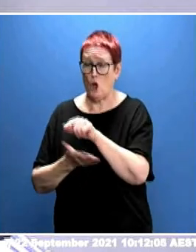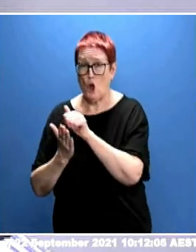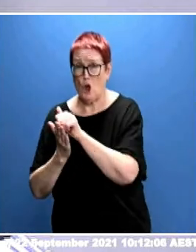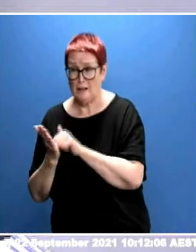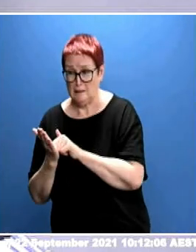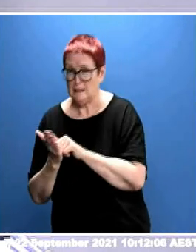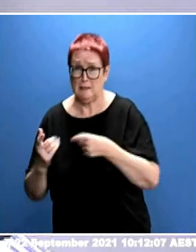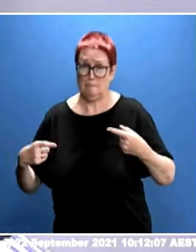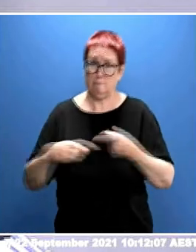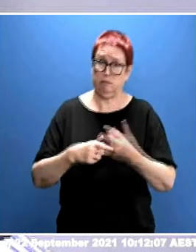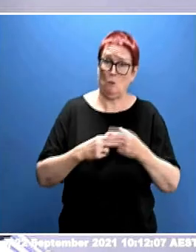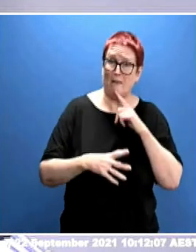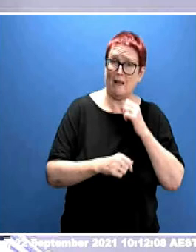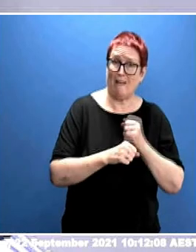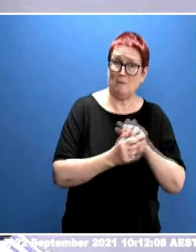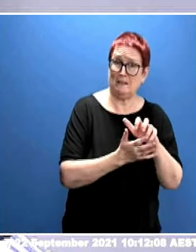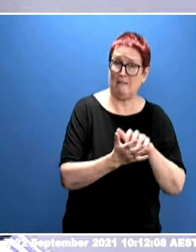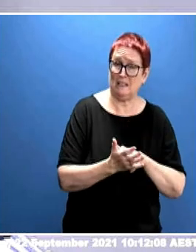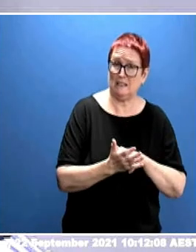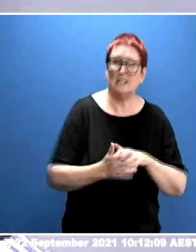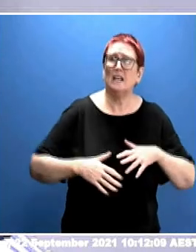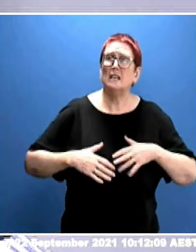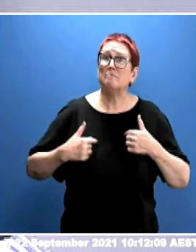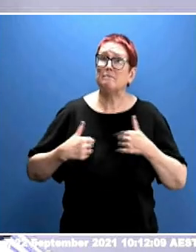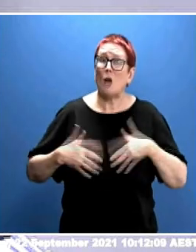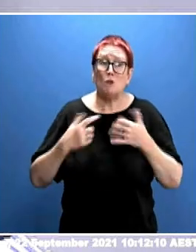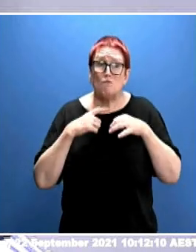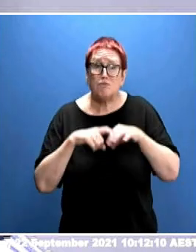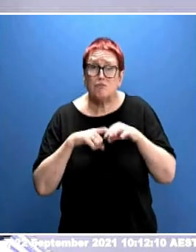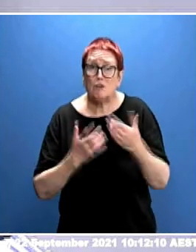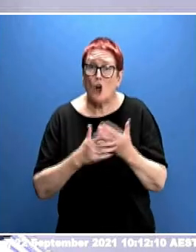So, I'm loathe to even seek to cross-examine, I don't --- but I would